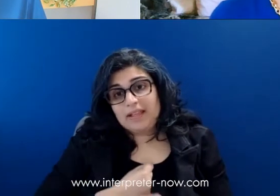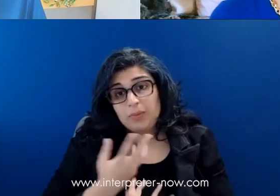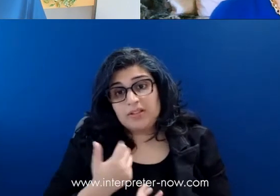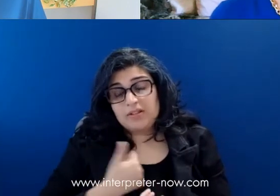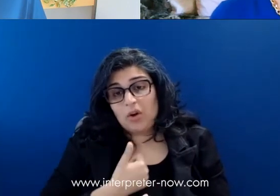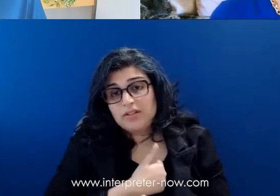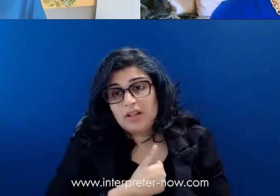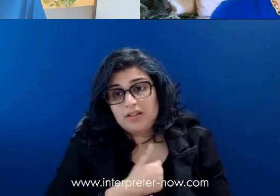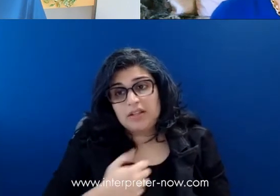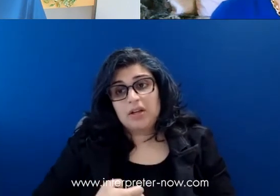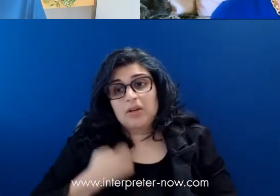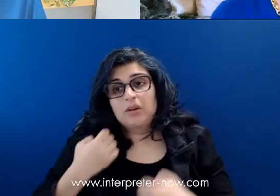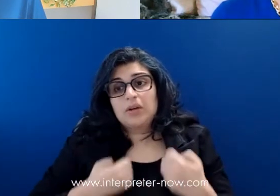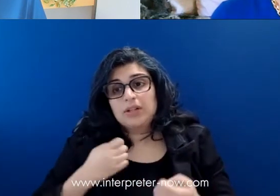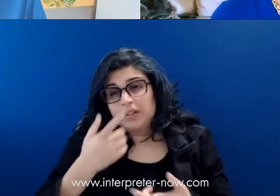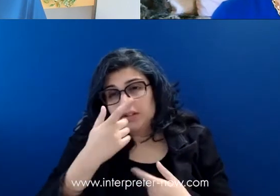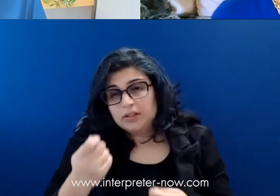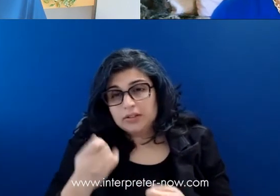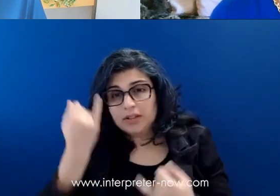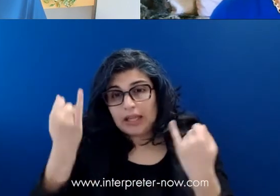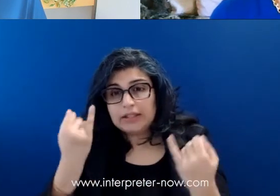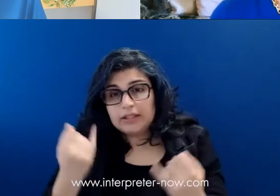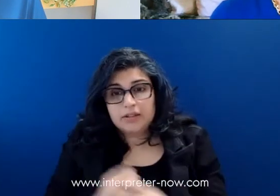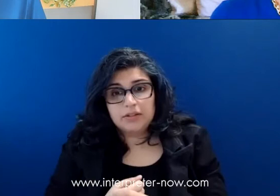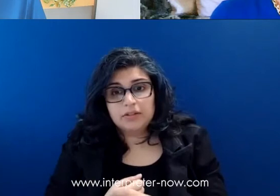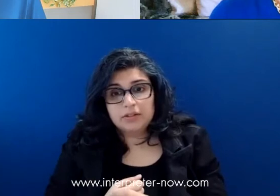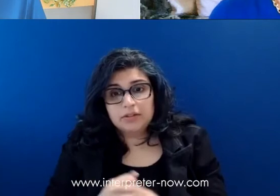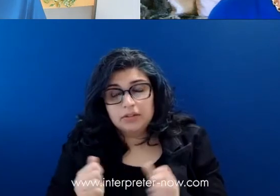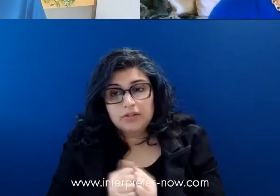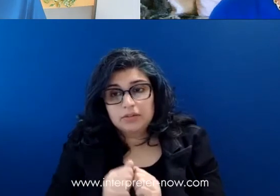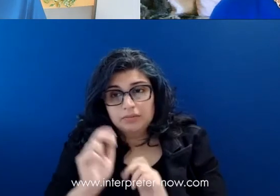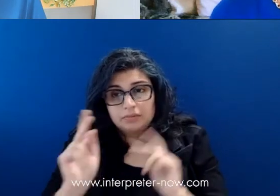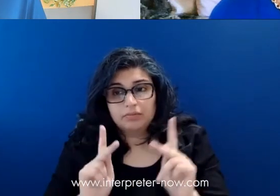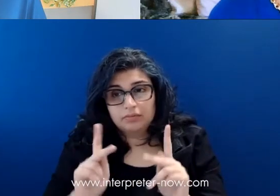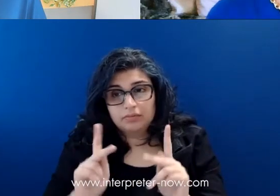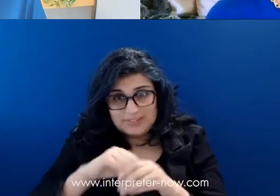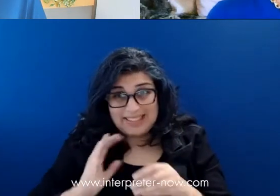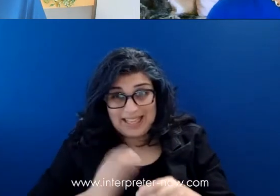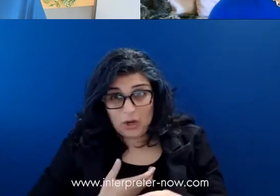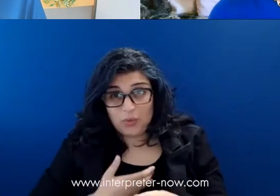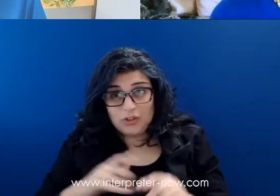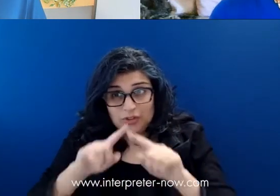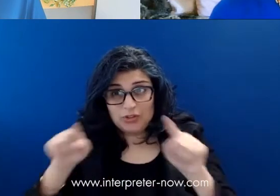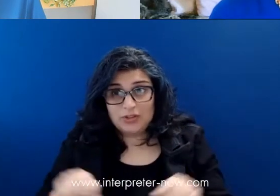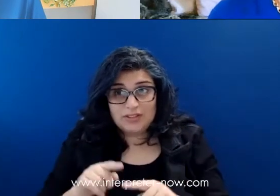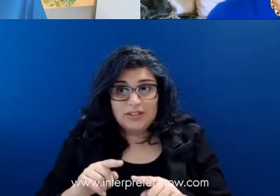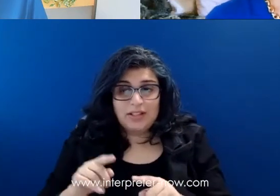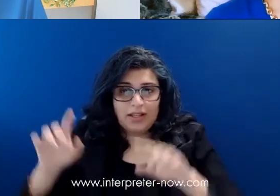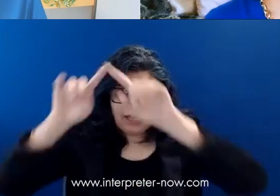our emotions, our interests, and our ideas – with people in our own circles and outer circles.